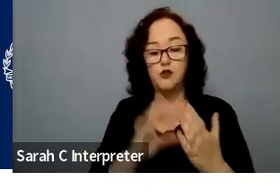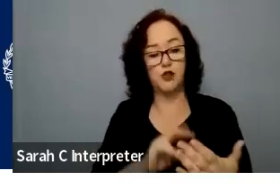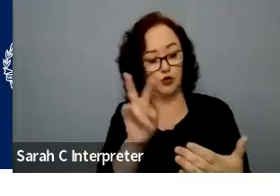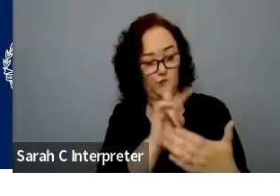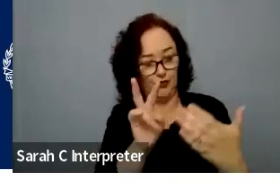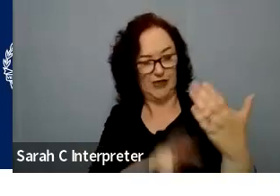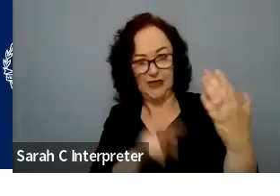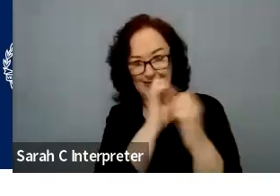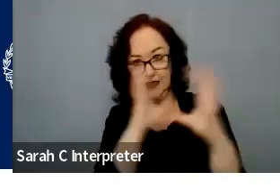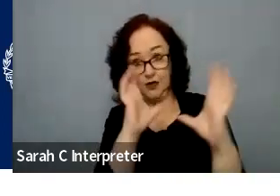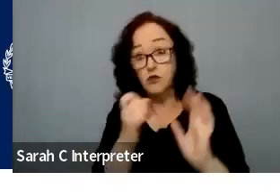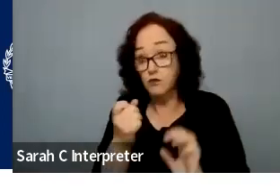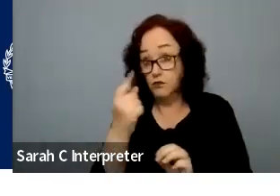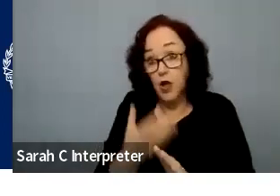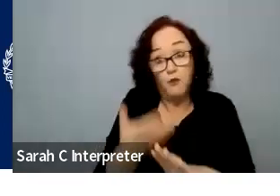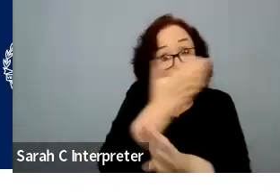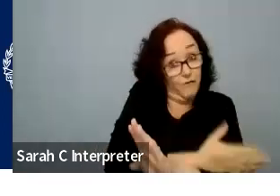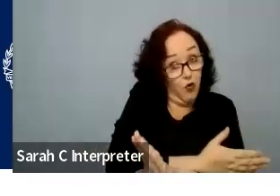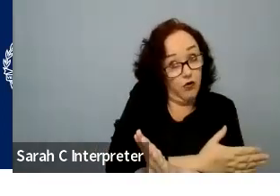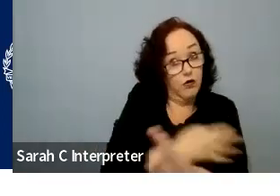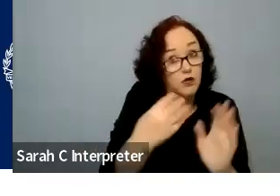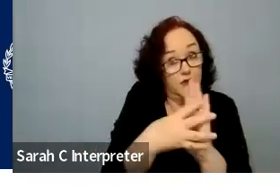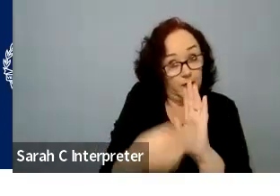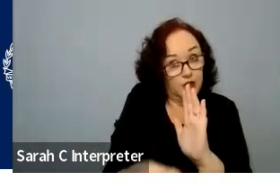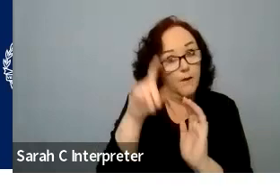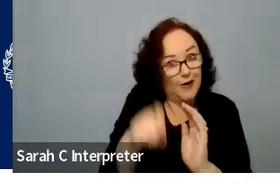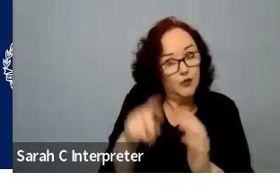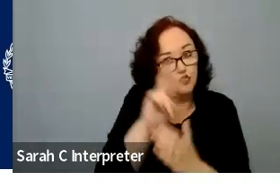or into the simulation, having read this already, the facilitator moderated the